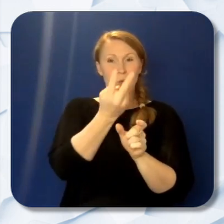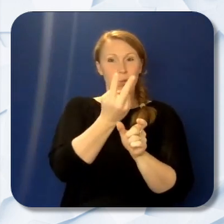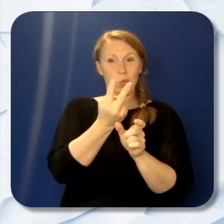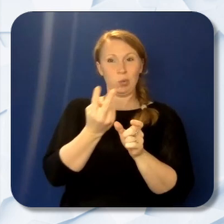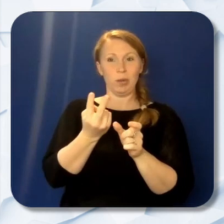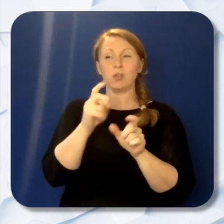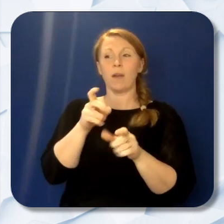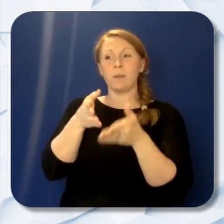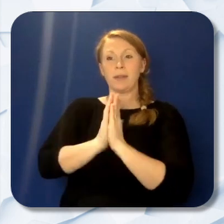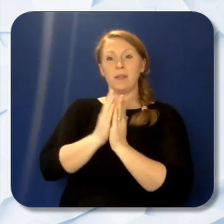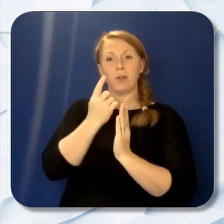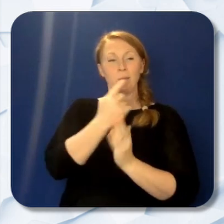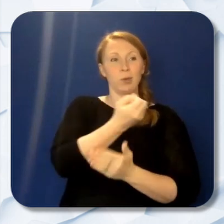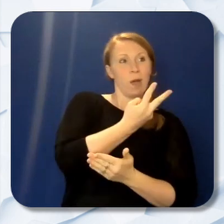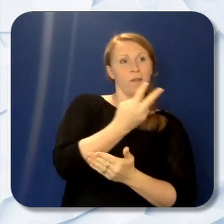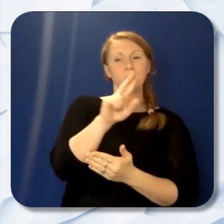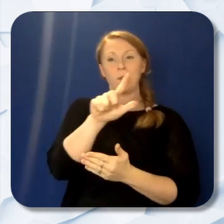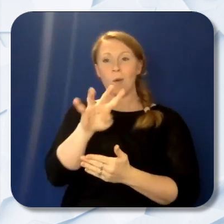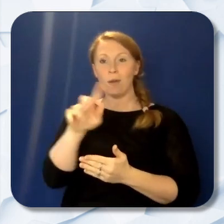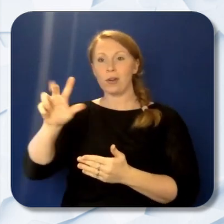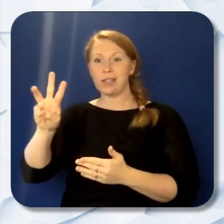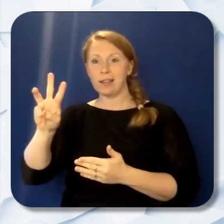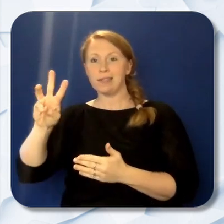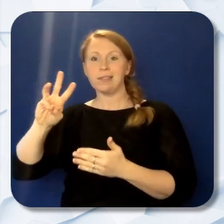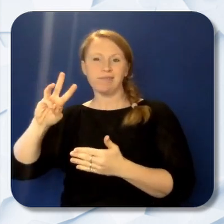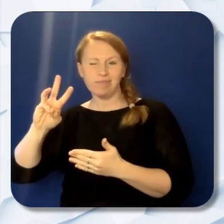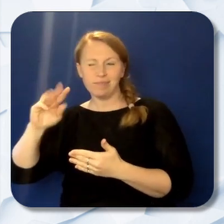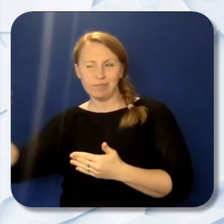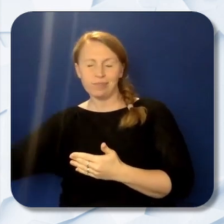so twenty, four, thirty, six, et cetera. You'll also email um a copy of your standing